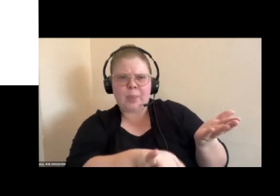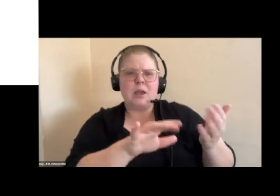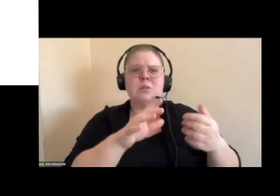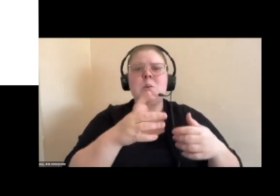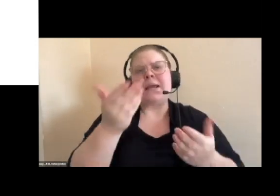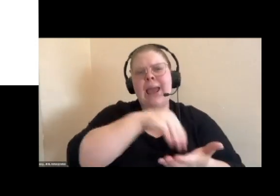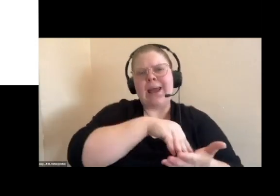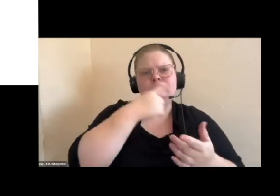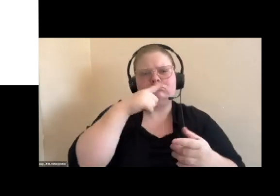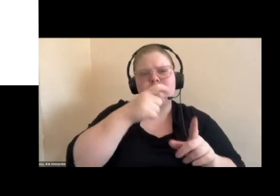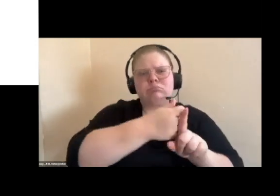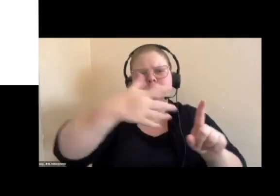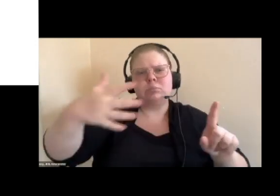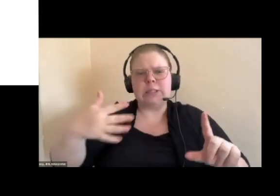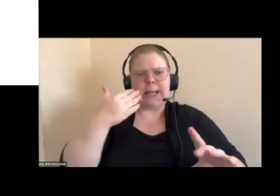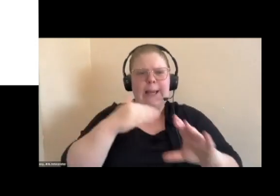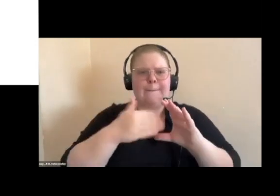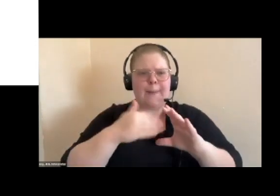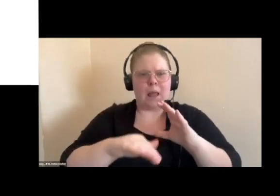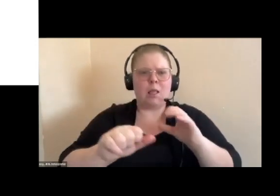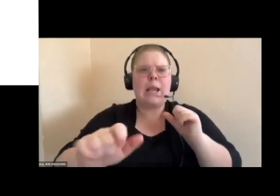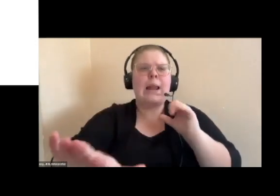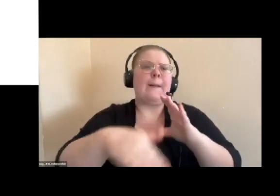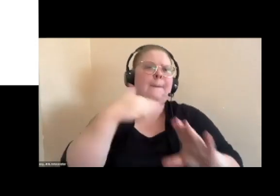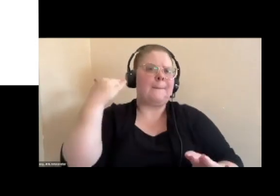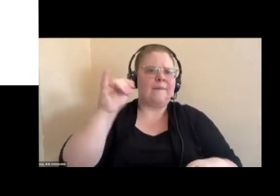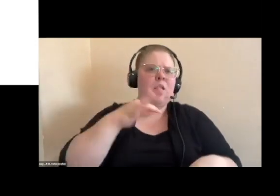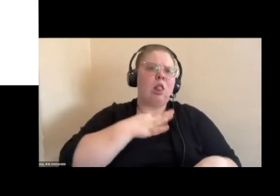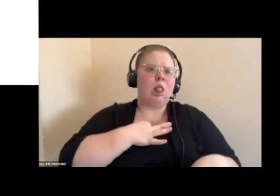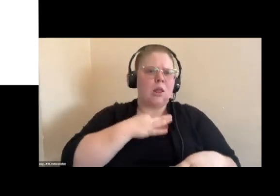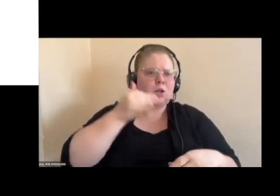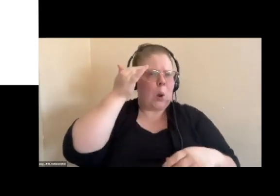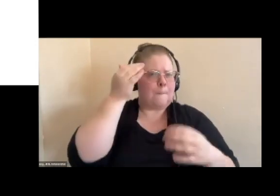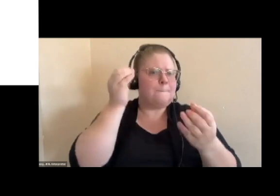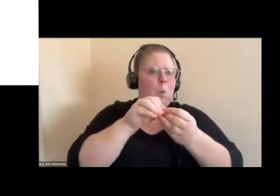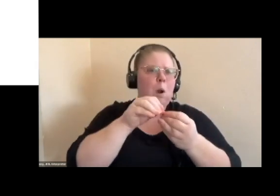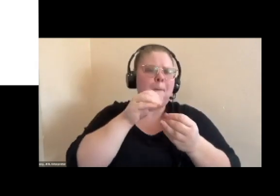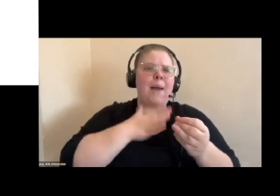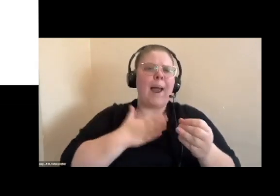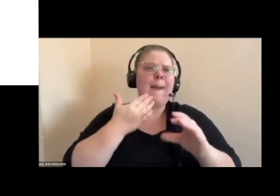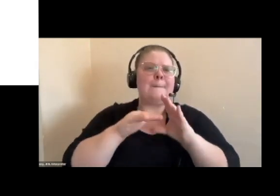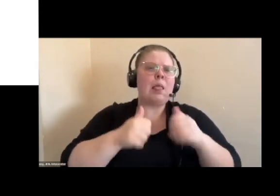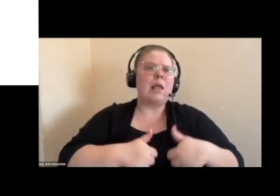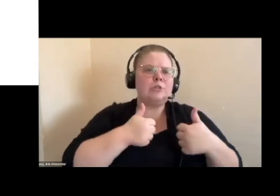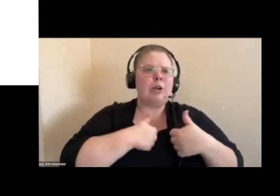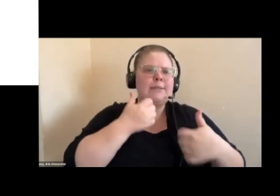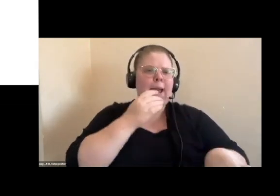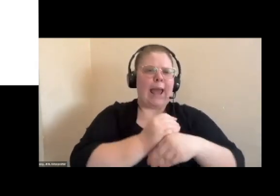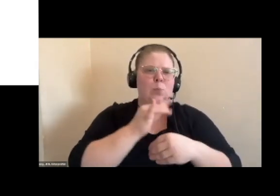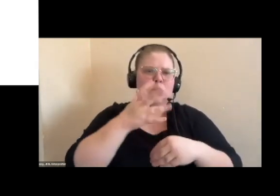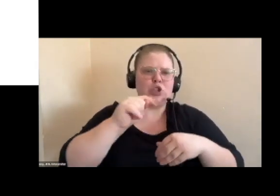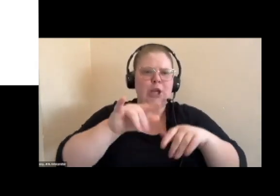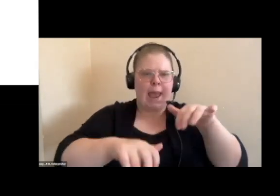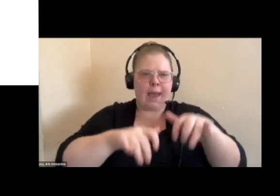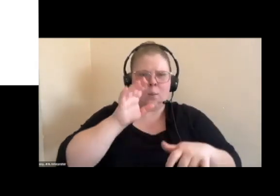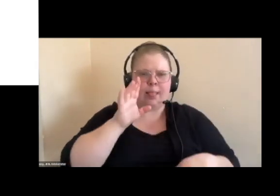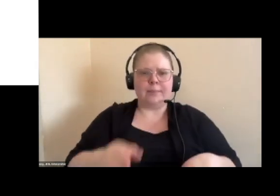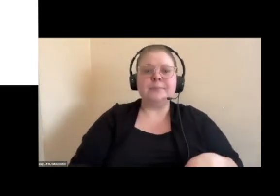I'll put that in the chat. Thanks Teresa. Yeah, thanks everyone for the discussion.